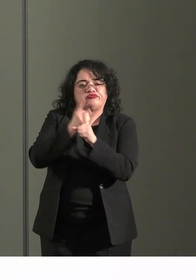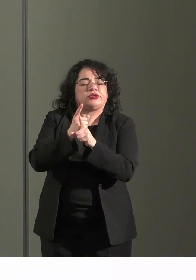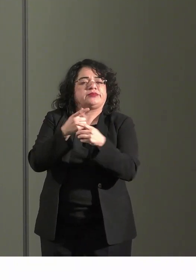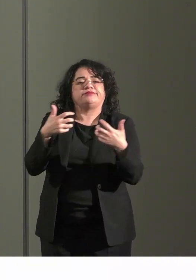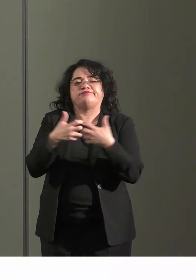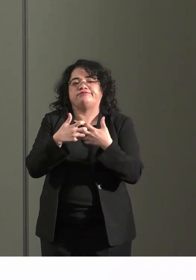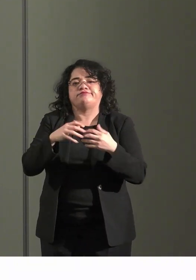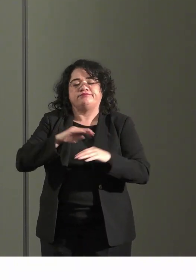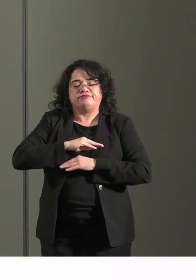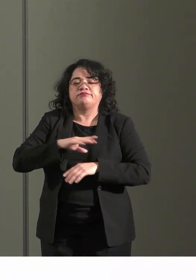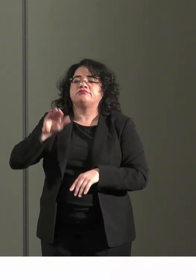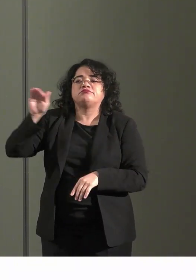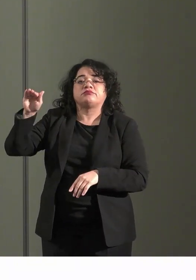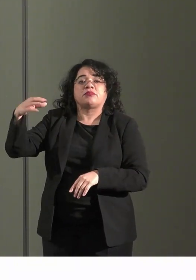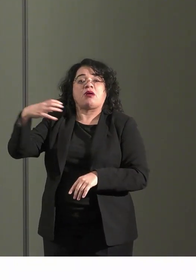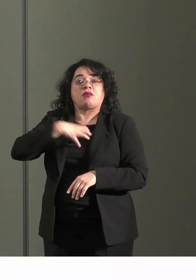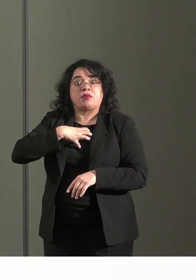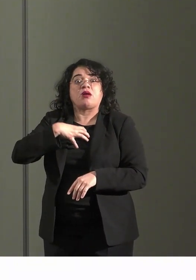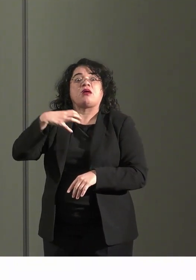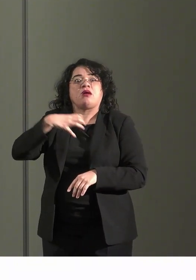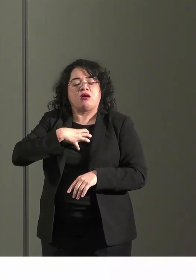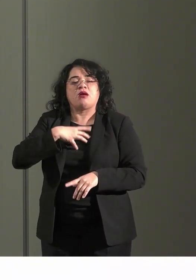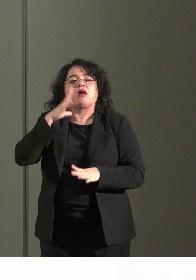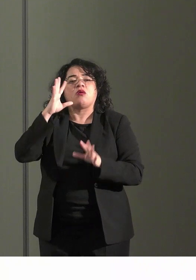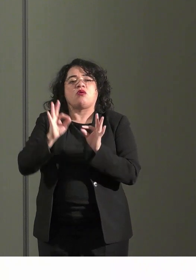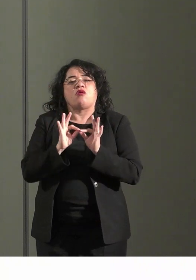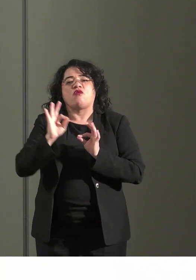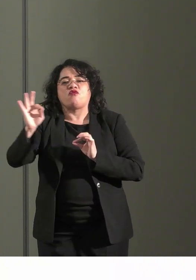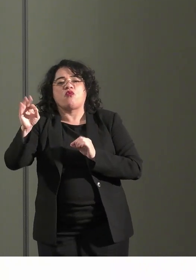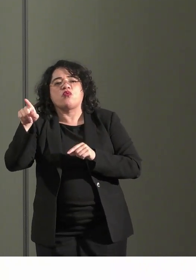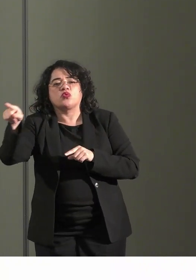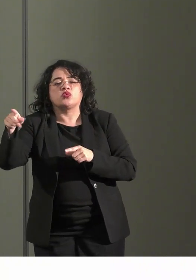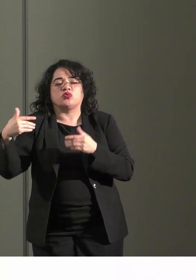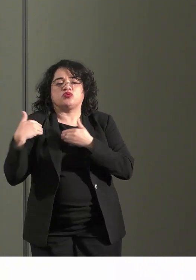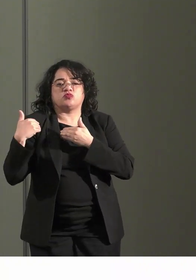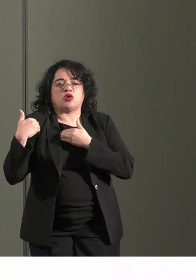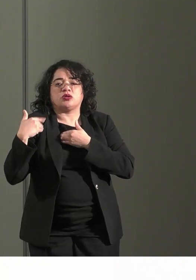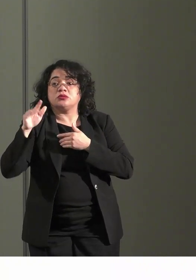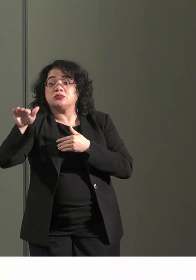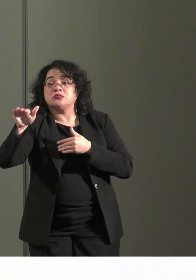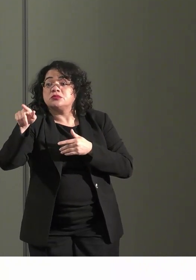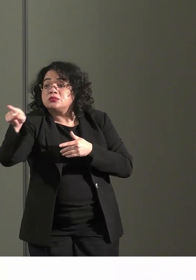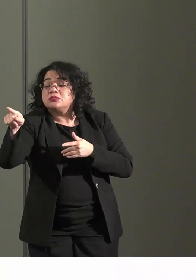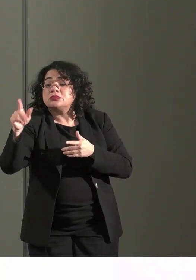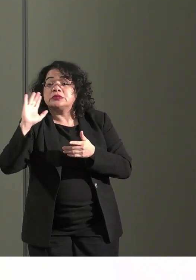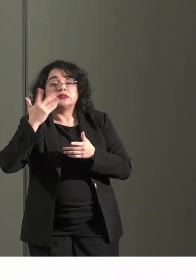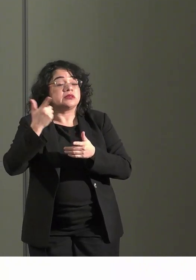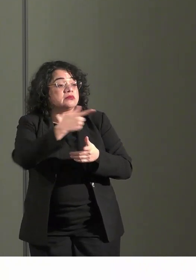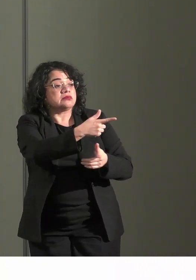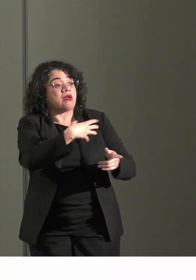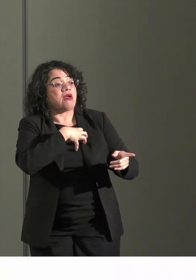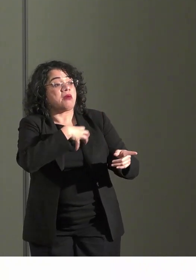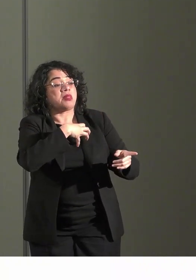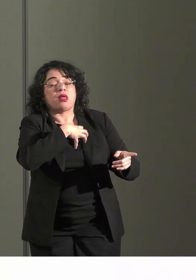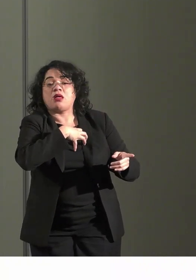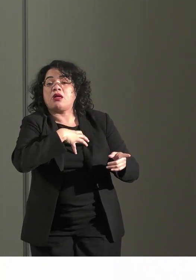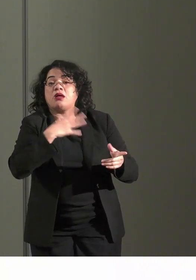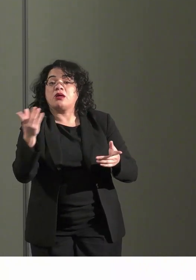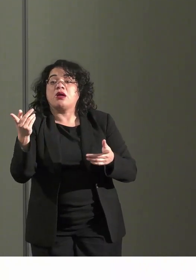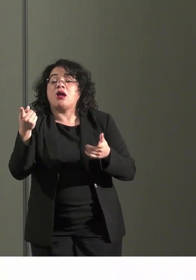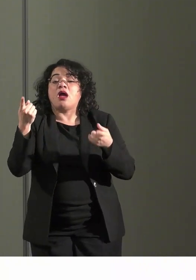the FCC they will forward it to the responsible party and confidential back and forth with the